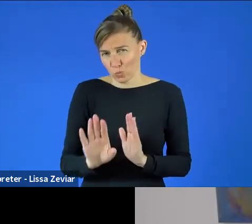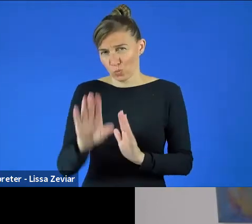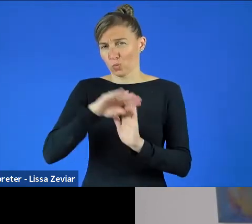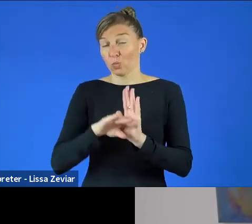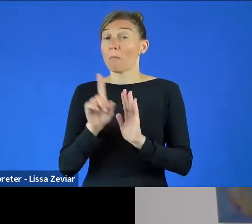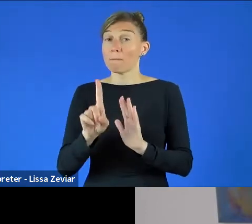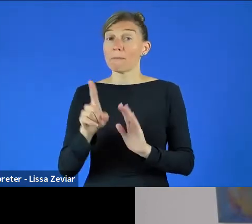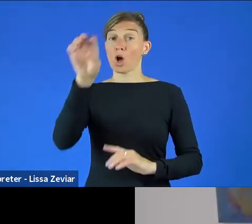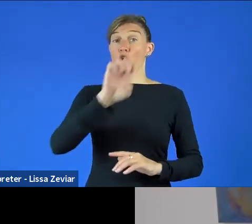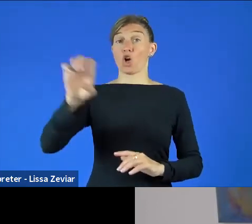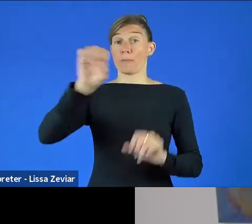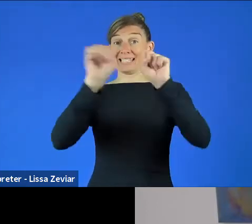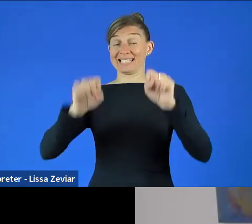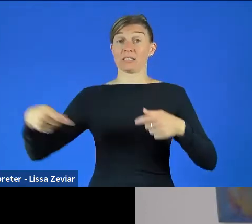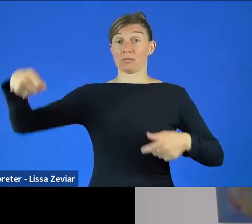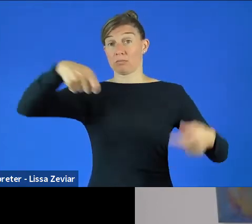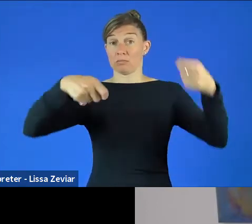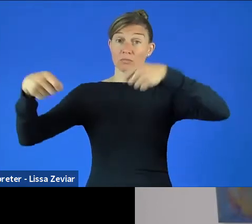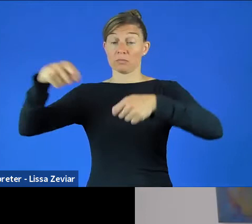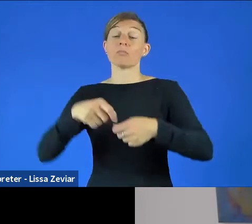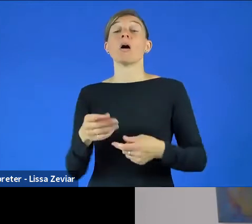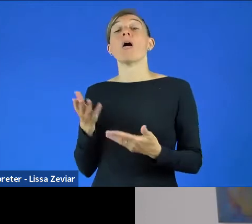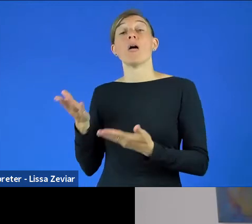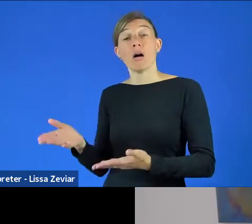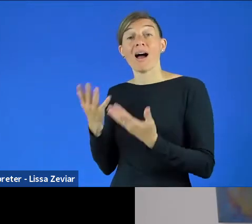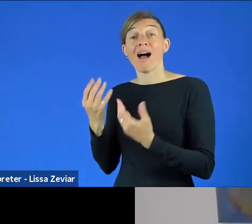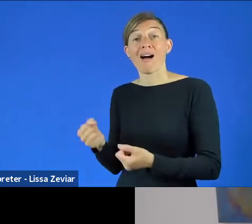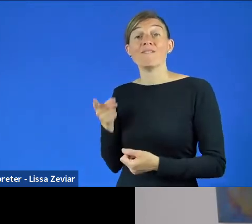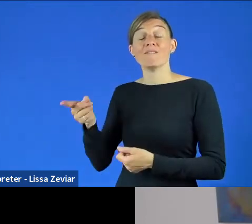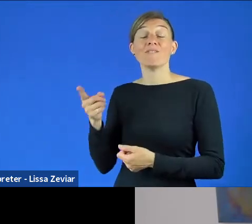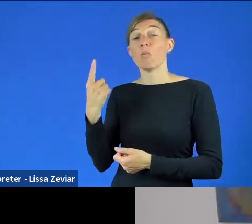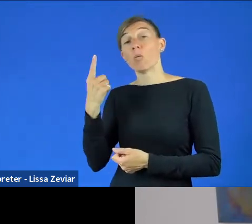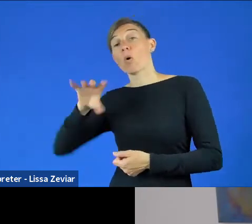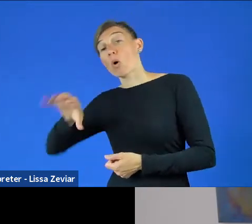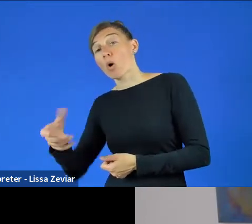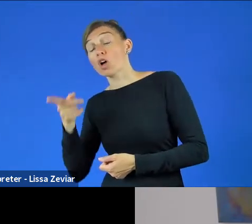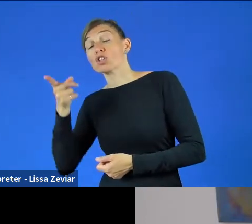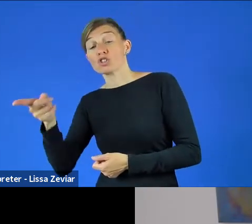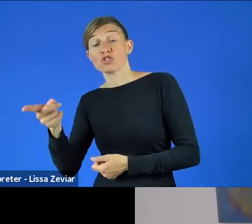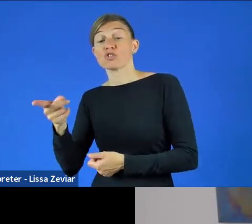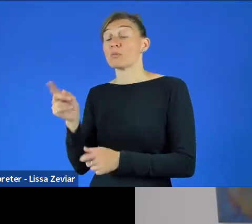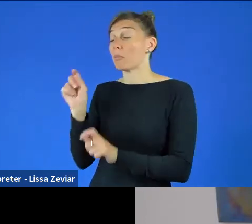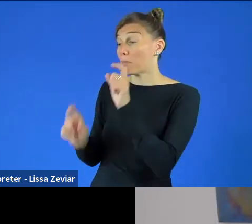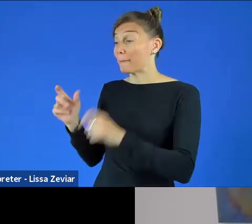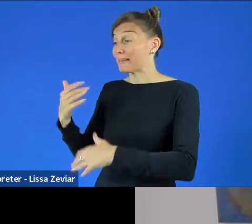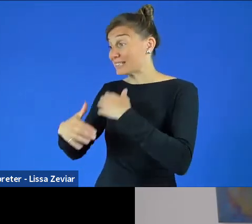In some countries there is support for consumer participation and persons with disabilities in standardisation,